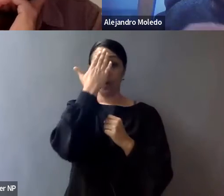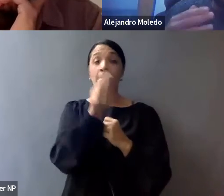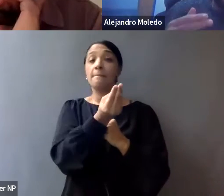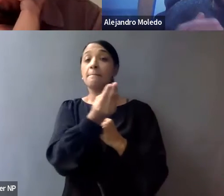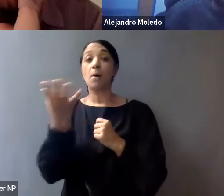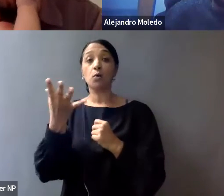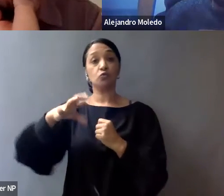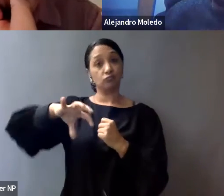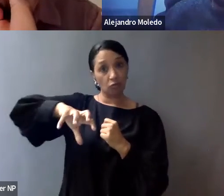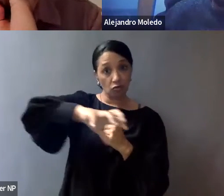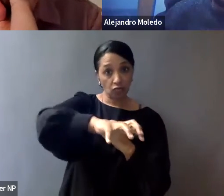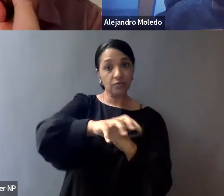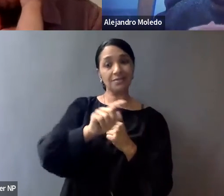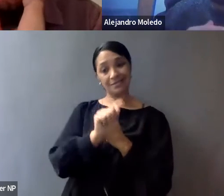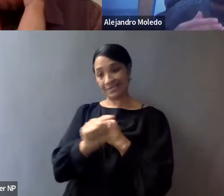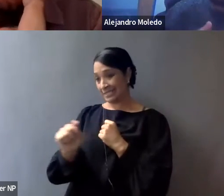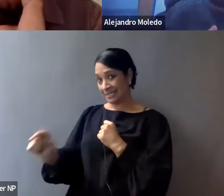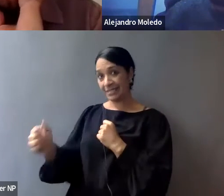have still a medical approach